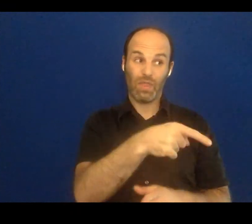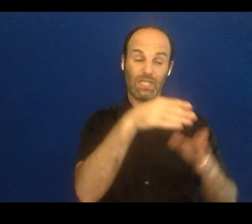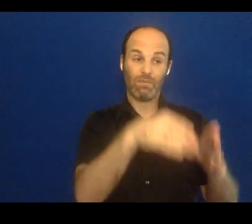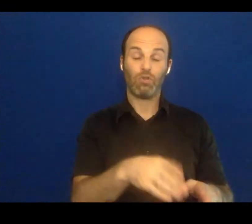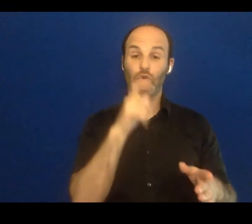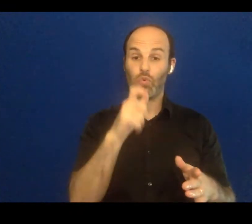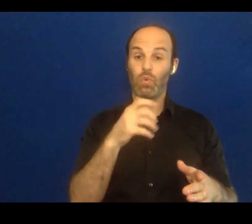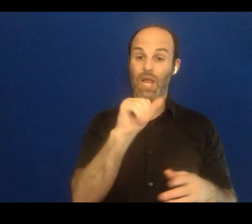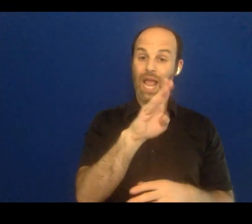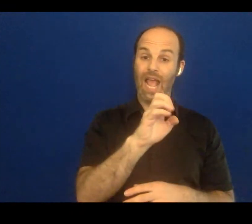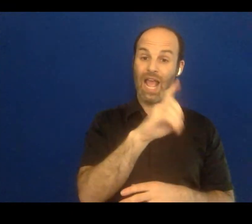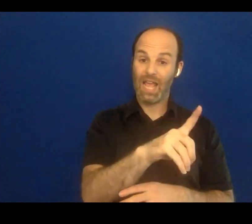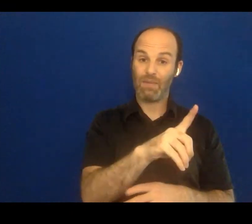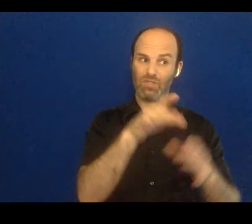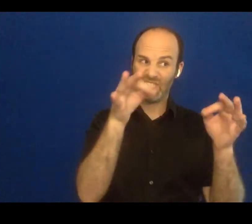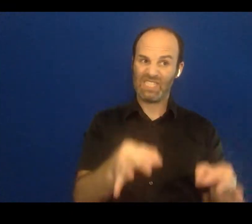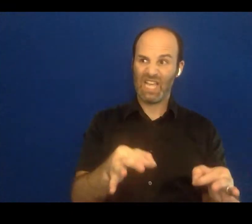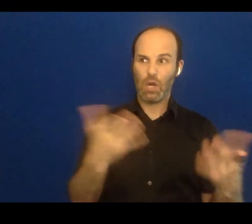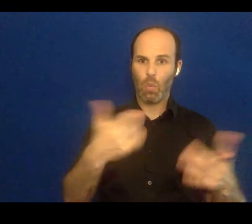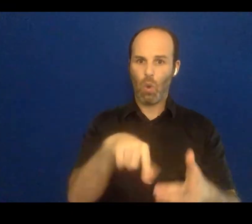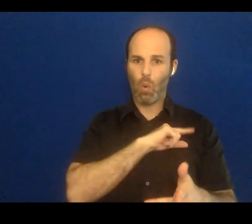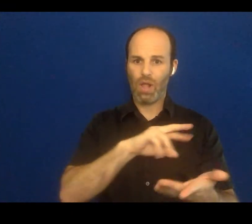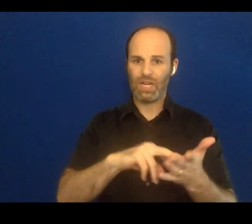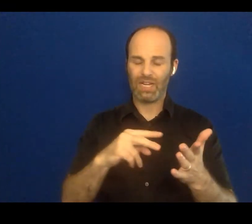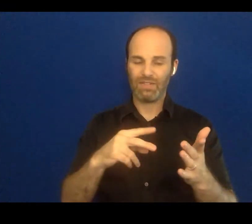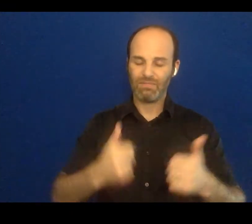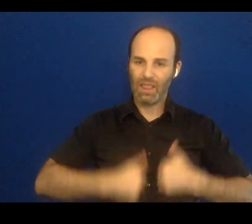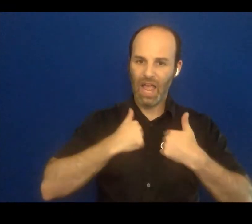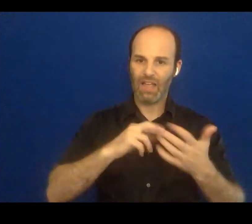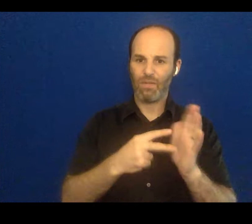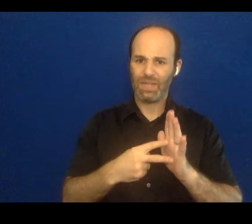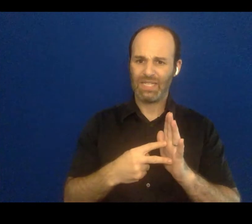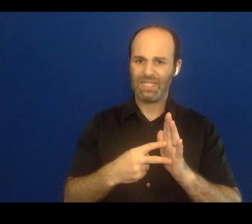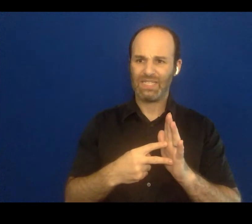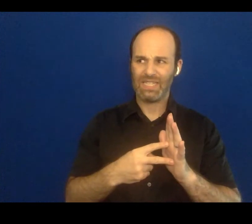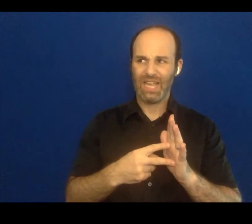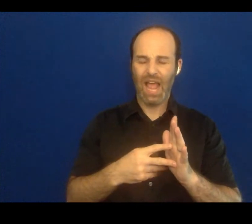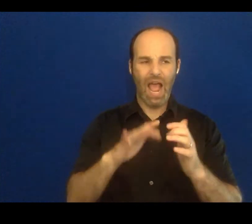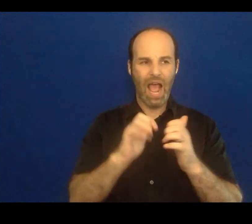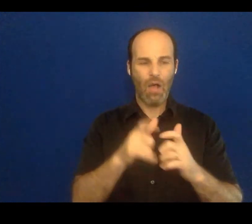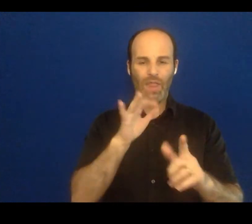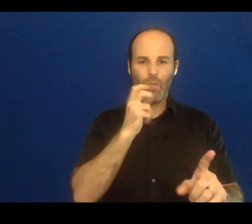DETERMINING WHAT QUALITY OF LIFE MEANS AND HOW THAT CALL COMES INTO PLAY WHEN YOU TALK ABOUT